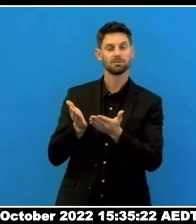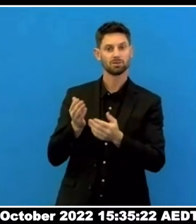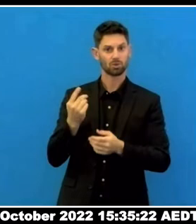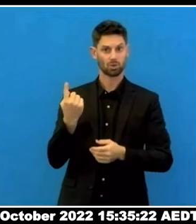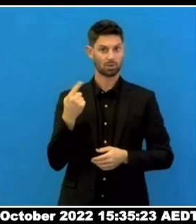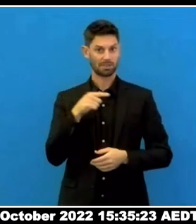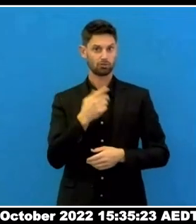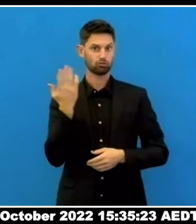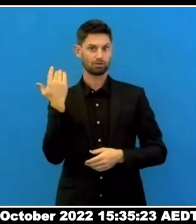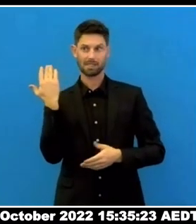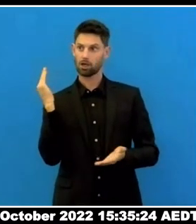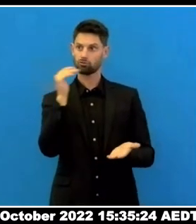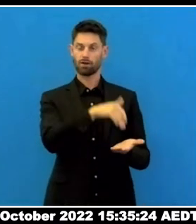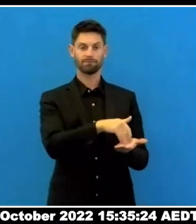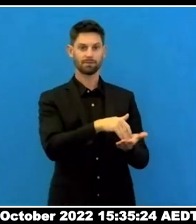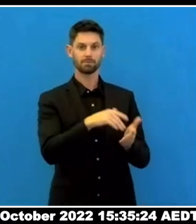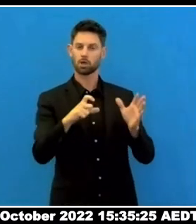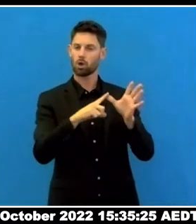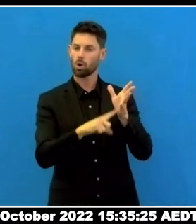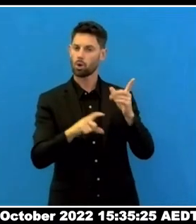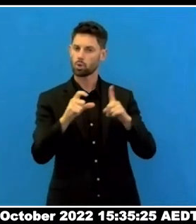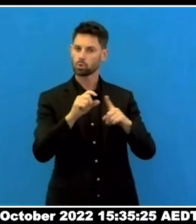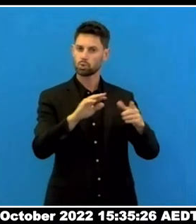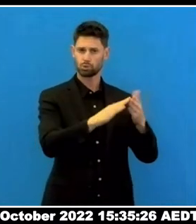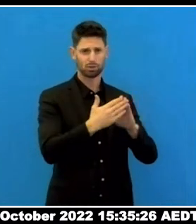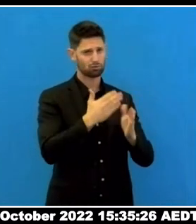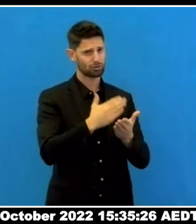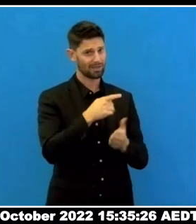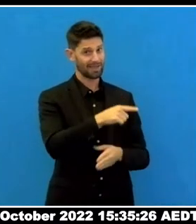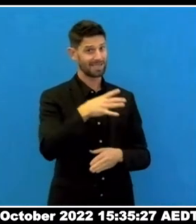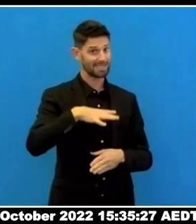to regional area for CaLD community, they need interpreters.